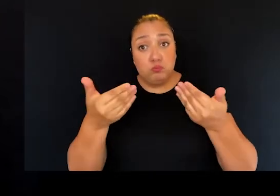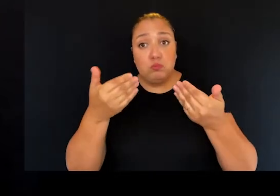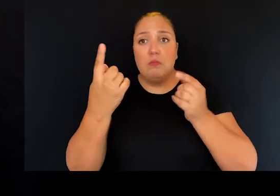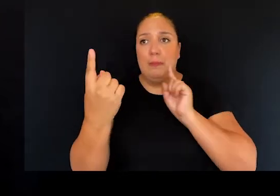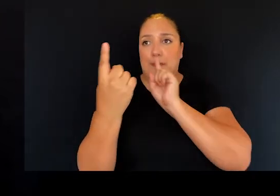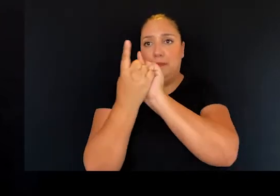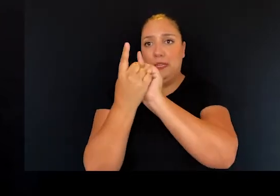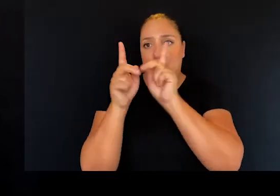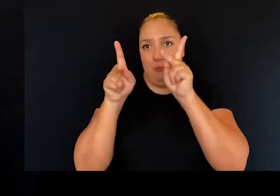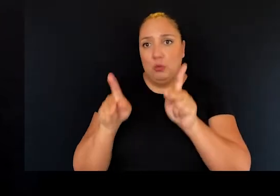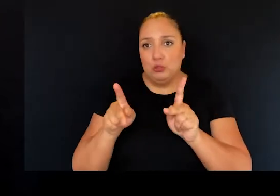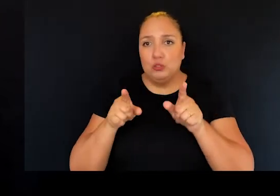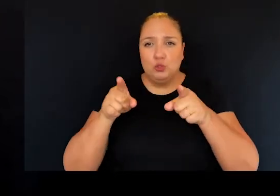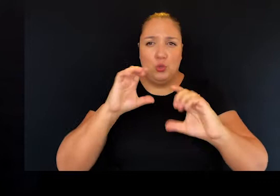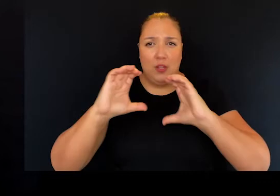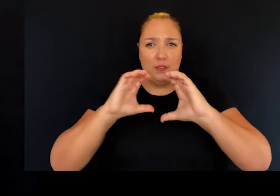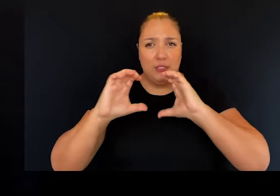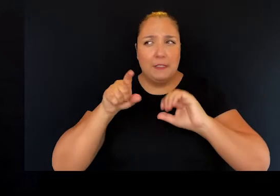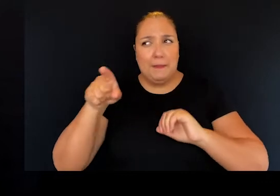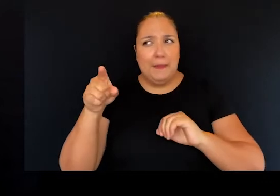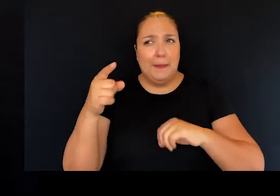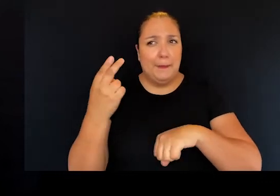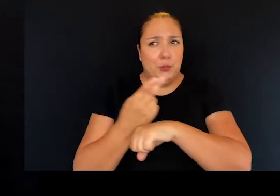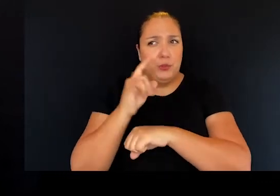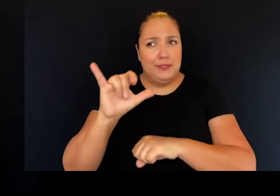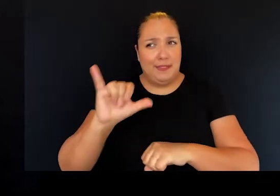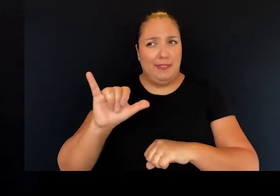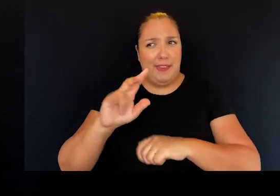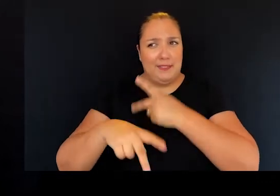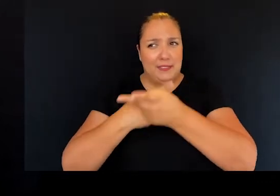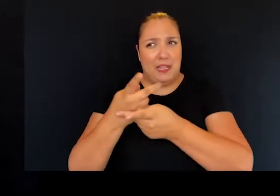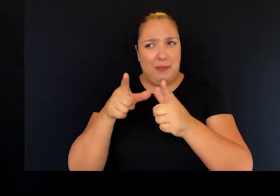that is starting to use the type of language that perhaps you are not comfortable with